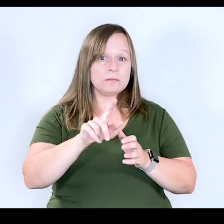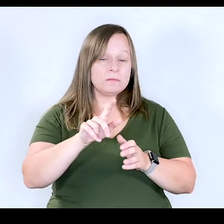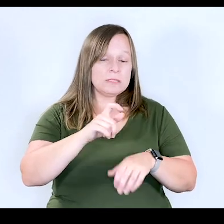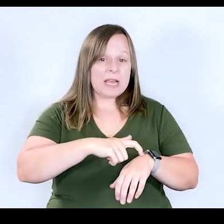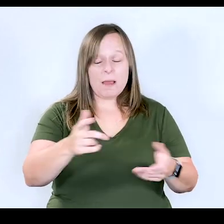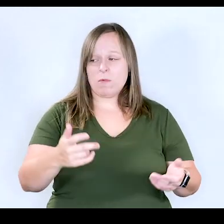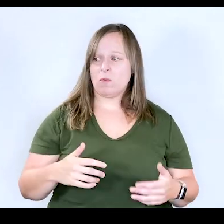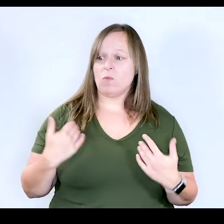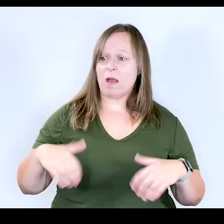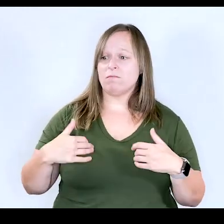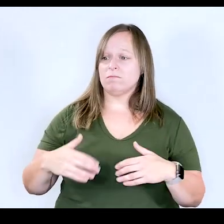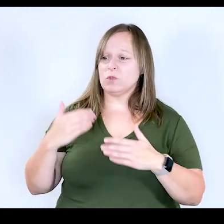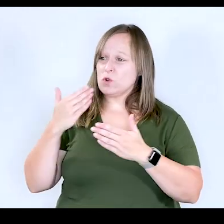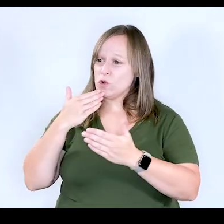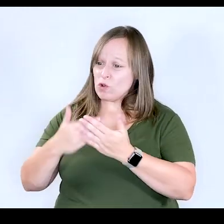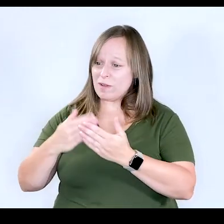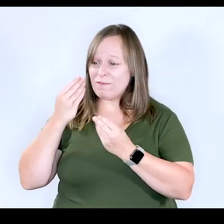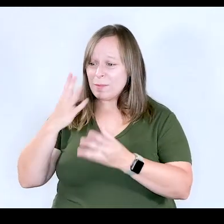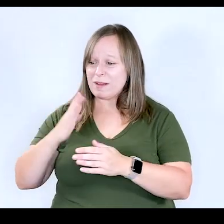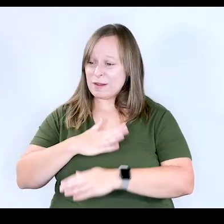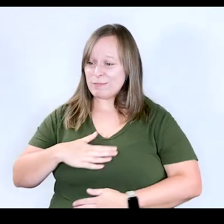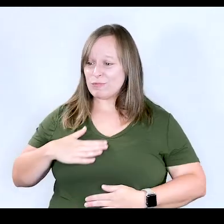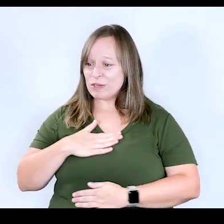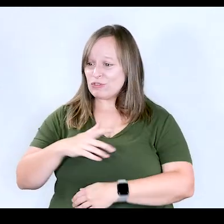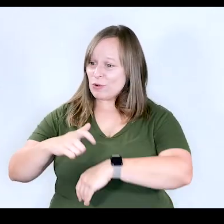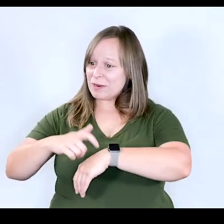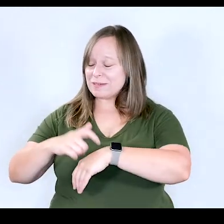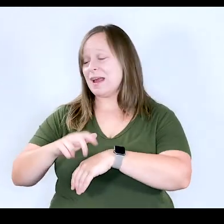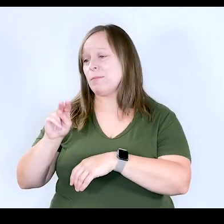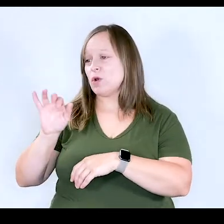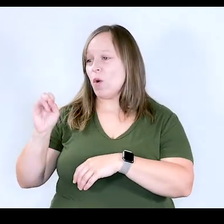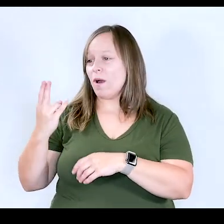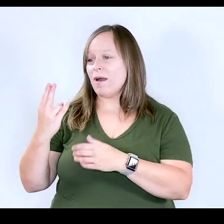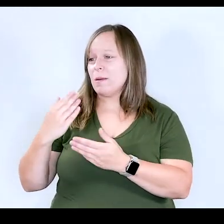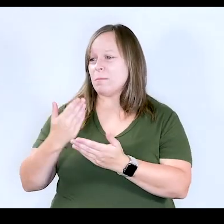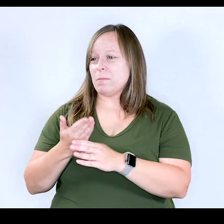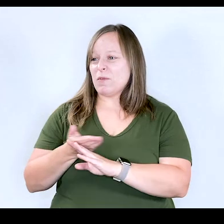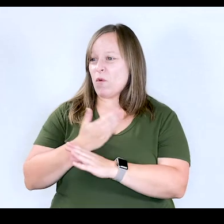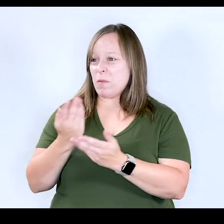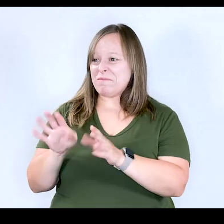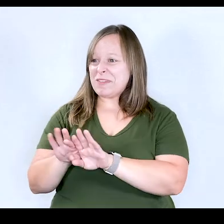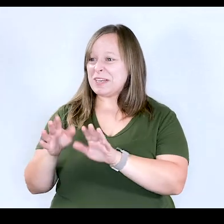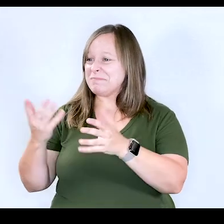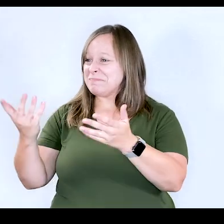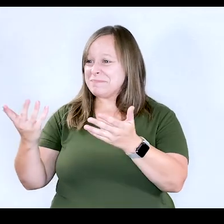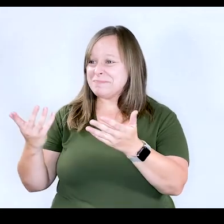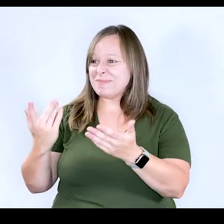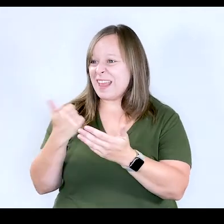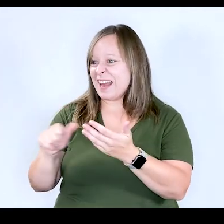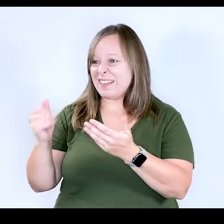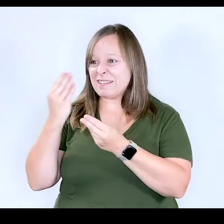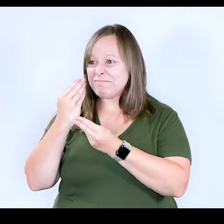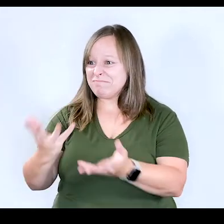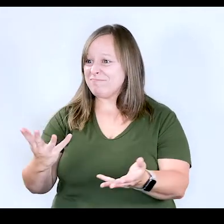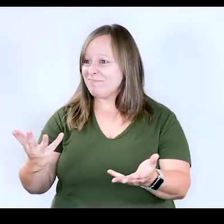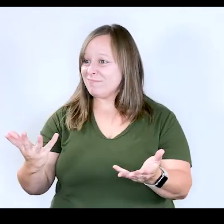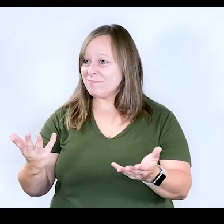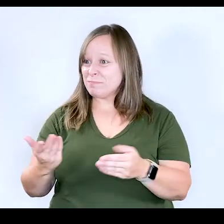That's a lot of really great information, and I really appreciate your time, Noah. Before we sign off, is there anything else you'd like to let our audience know